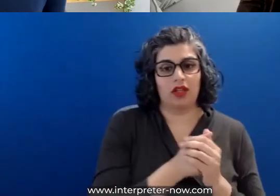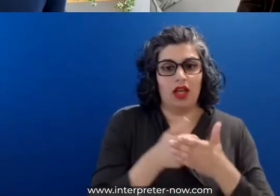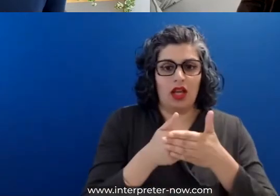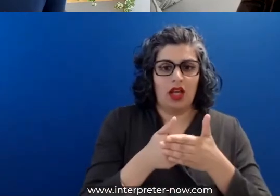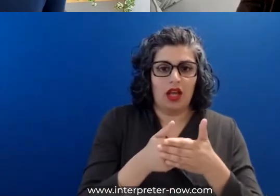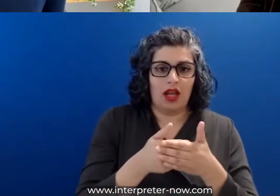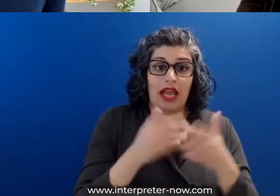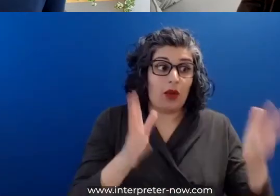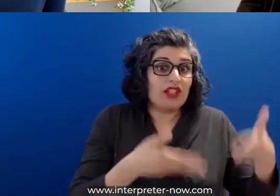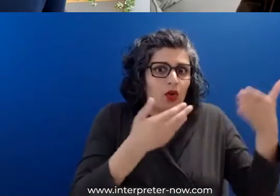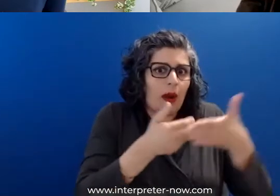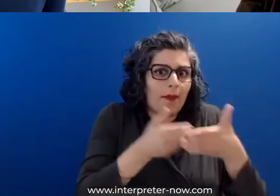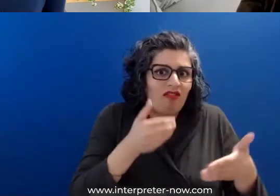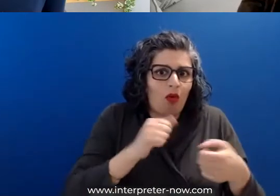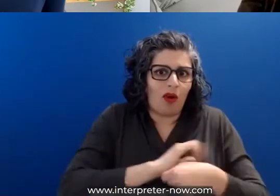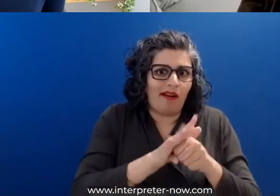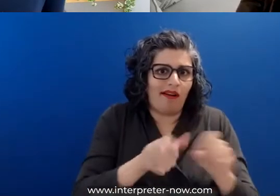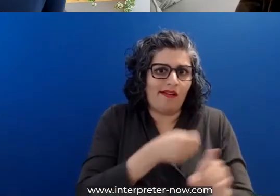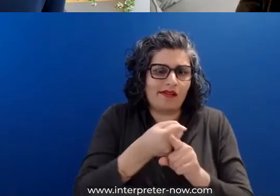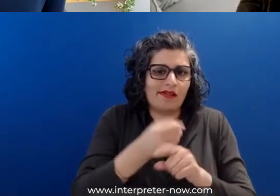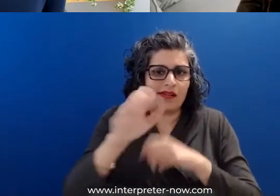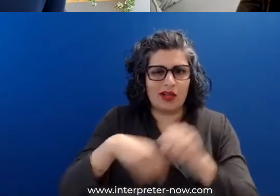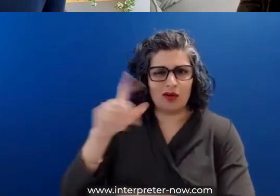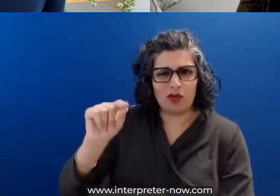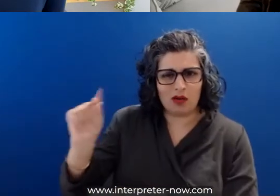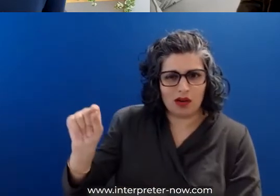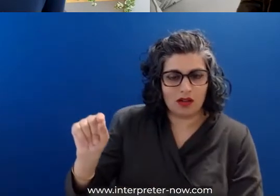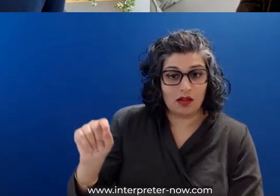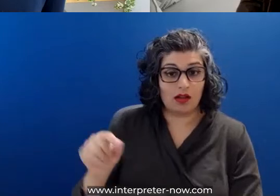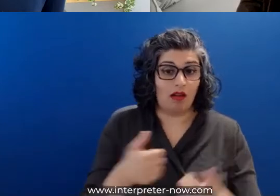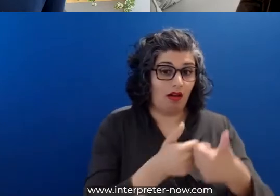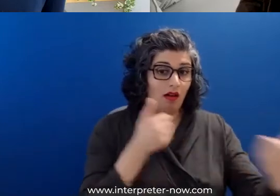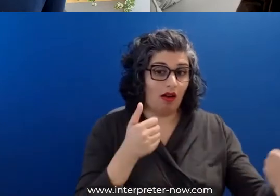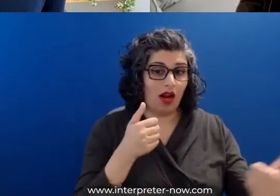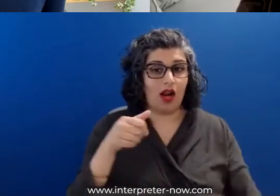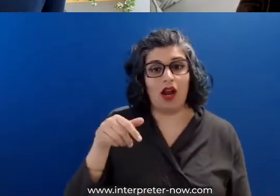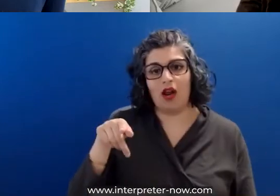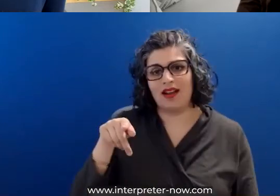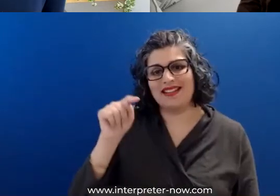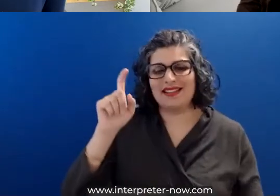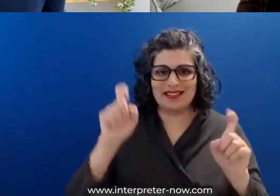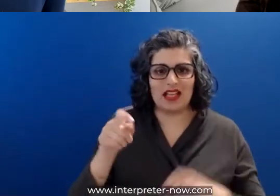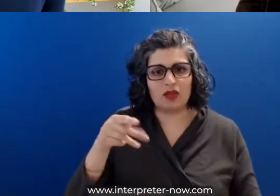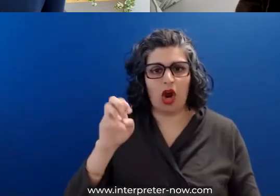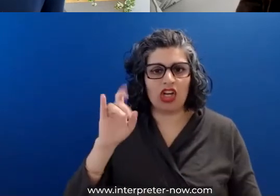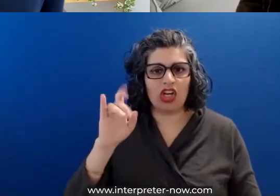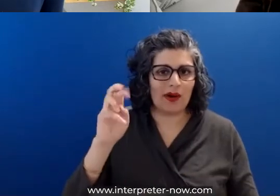19 pandemic broke out in 2020, remote proctoring software gained an enormous boon because of